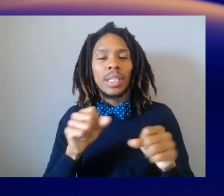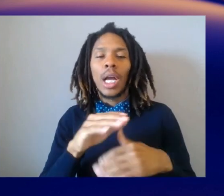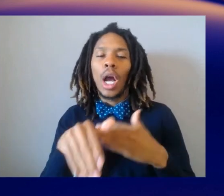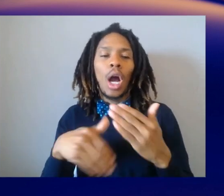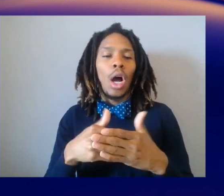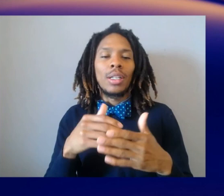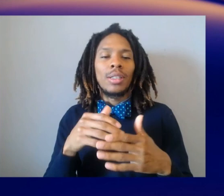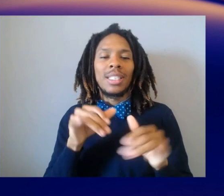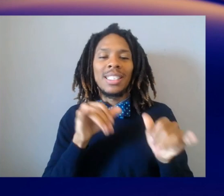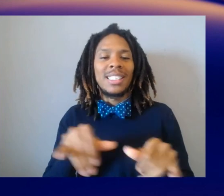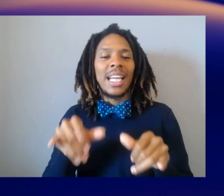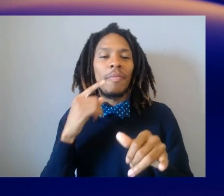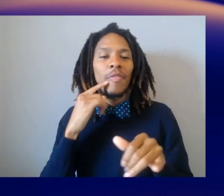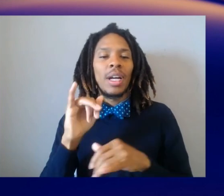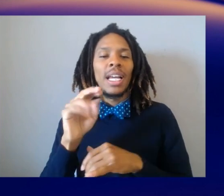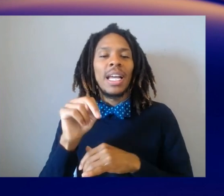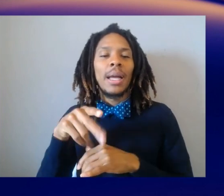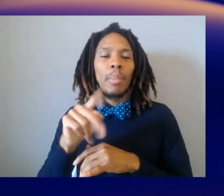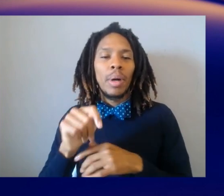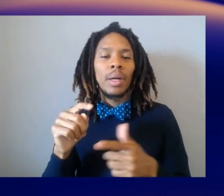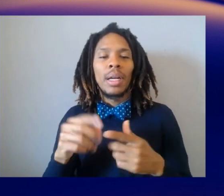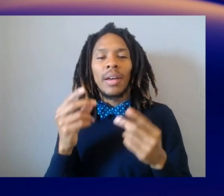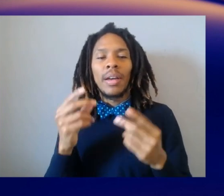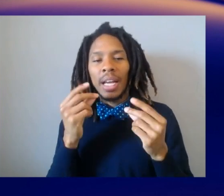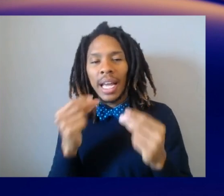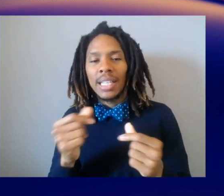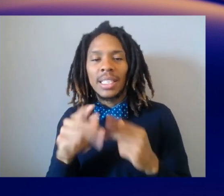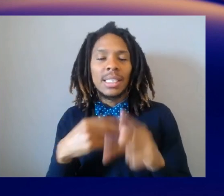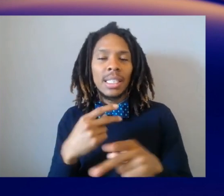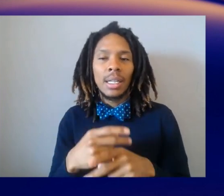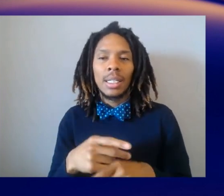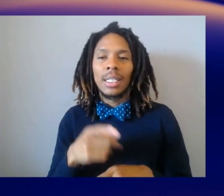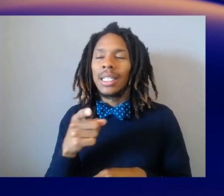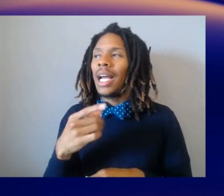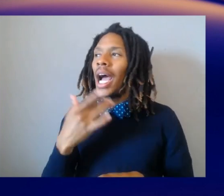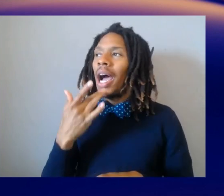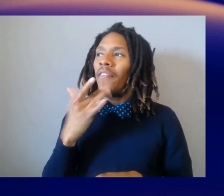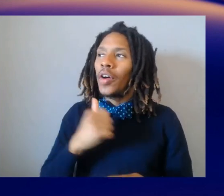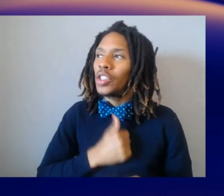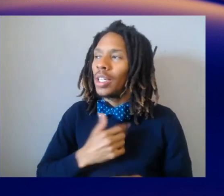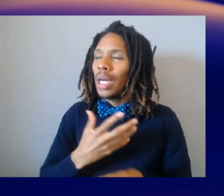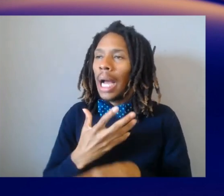Like here there's like instance perfect. We are unfortunately out of time, I'm sorry.